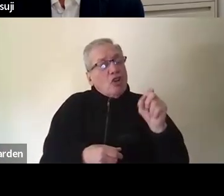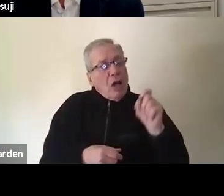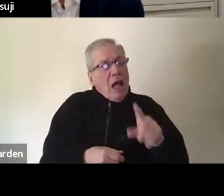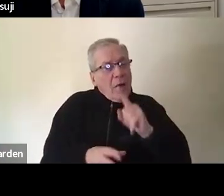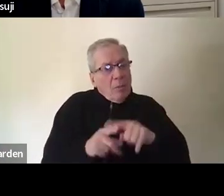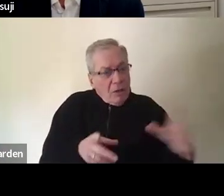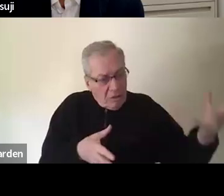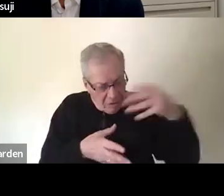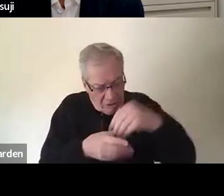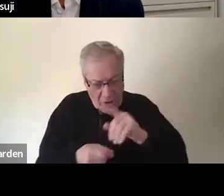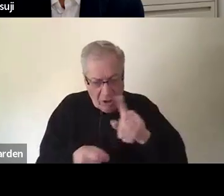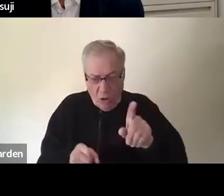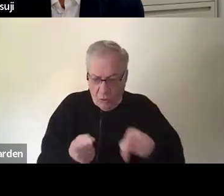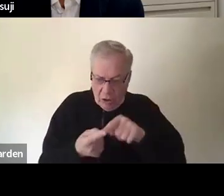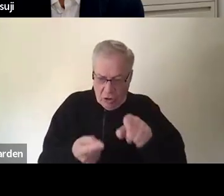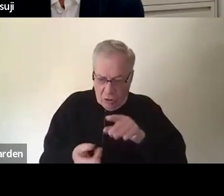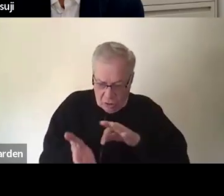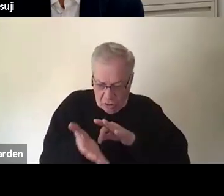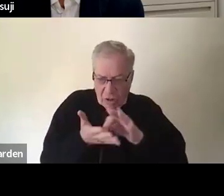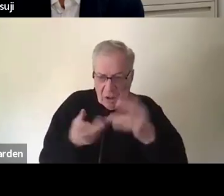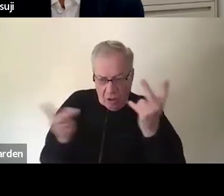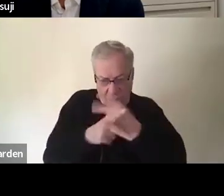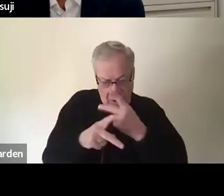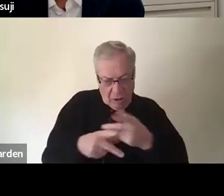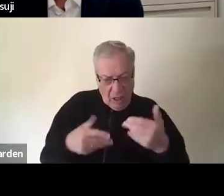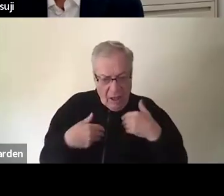activities to make sure that we are flexible with the time and if they cannot attend we record